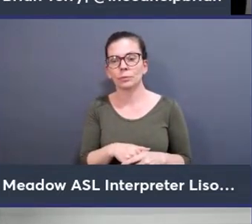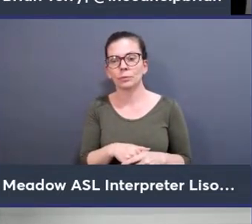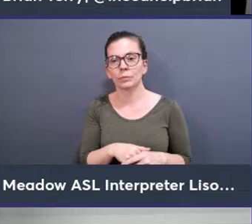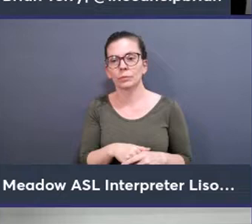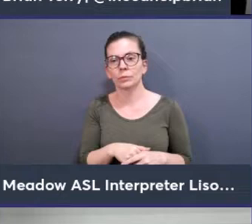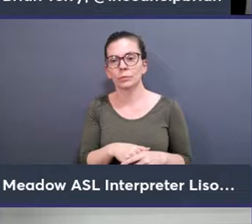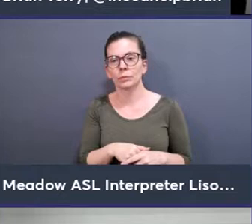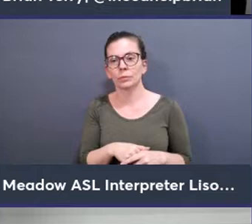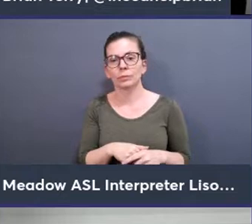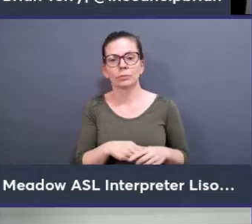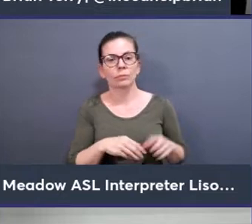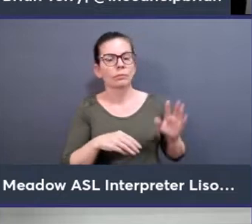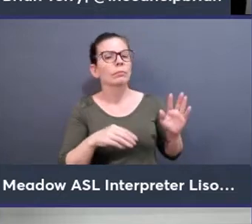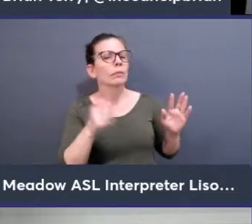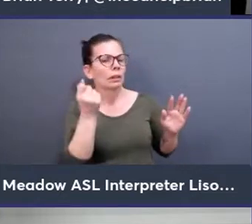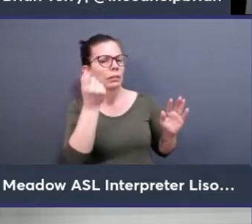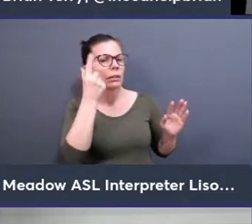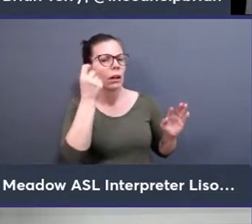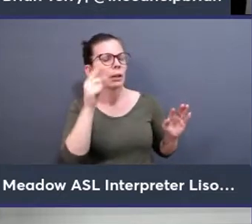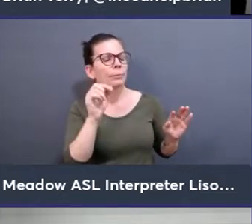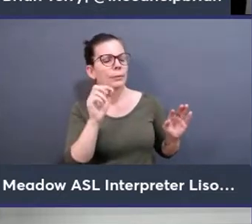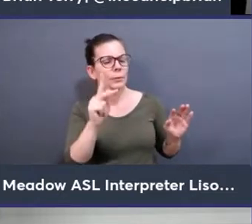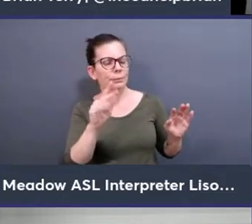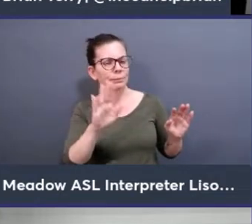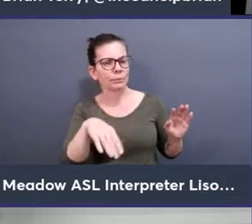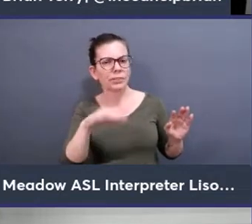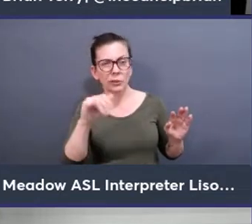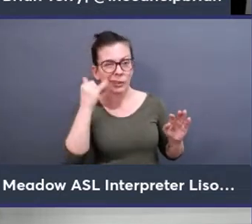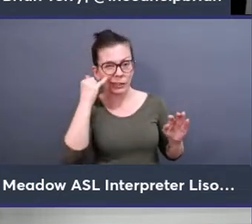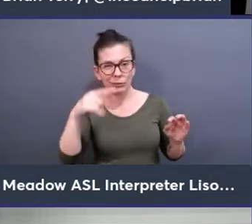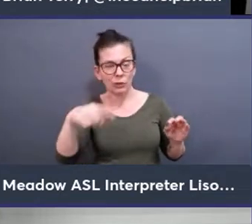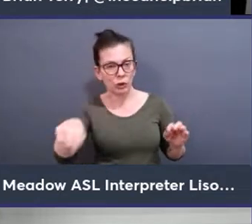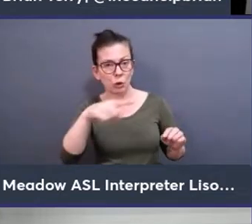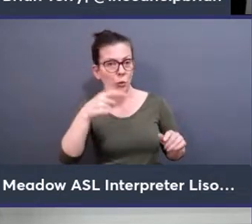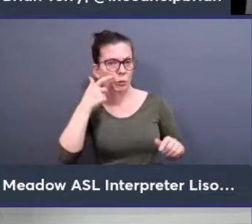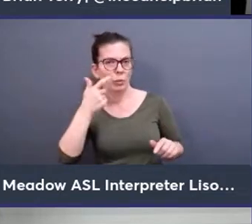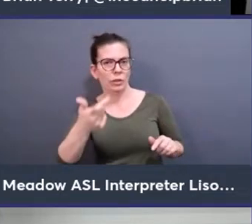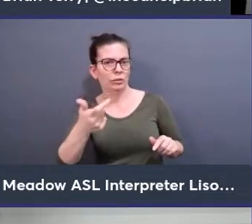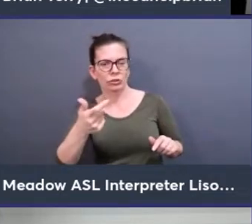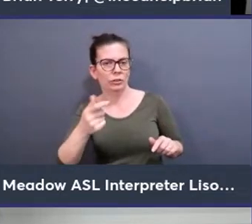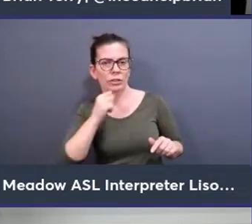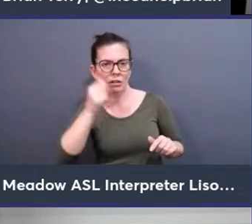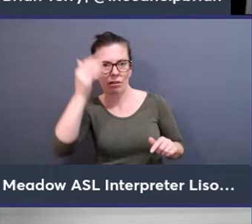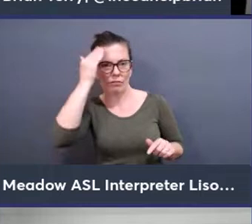Got it. So for anybody that's watching that's not familiar with this process,